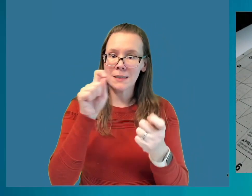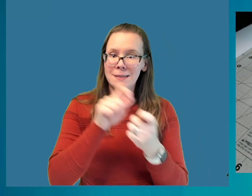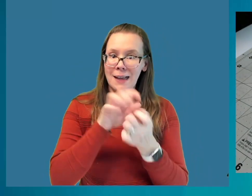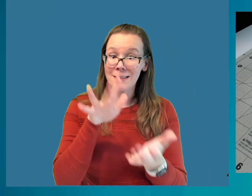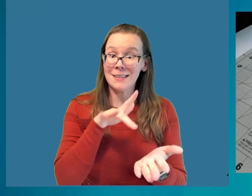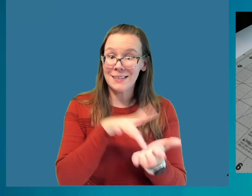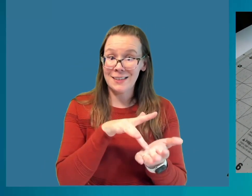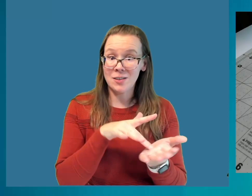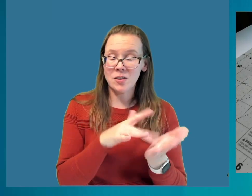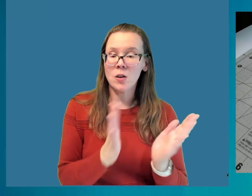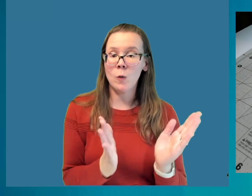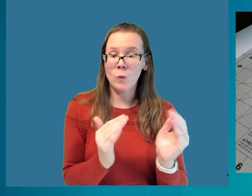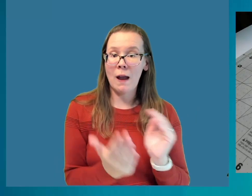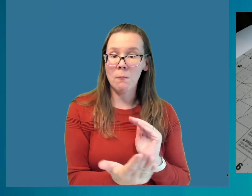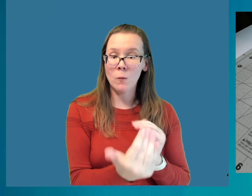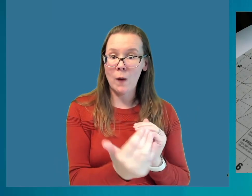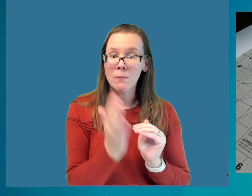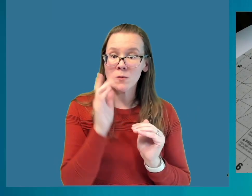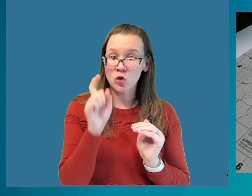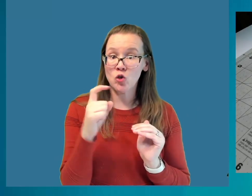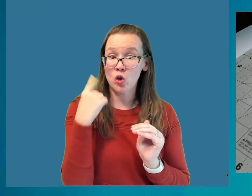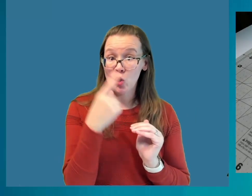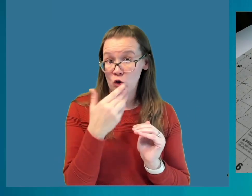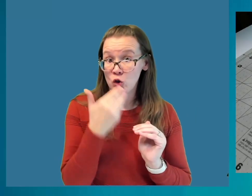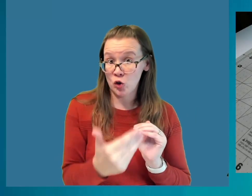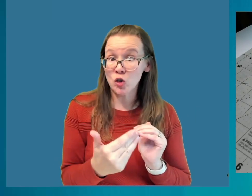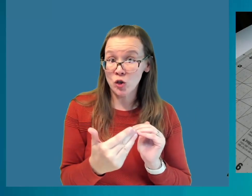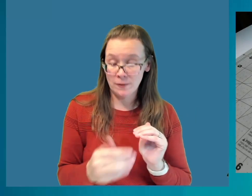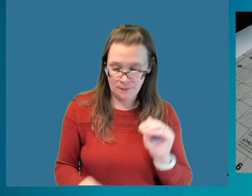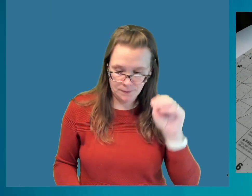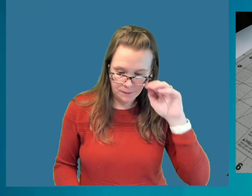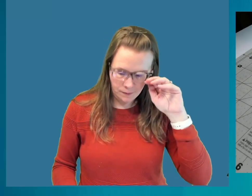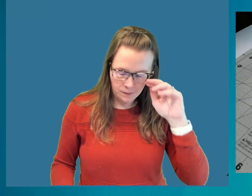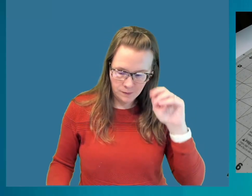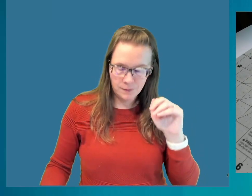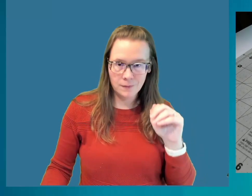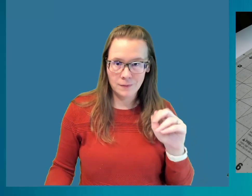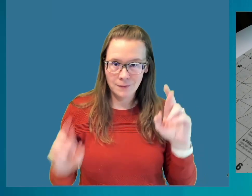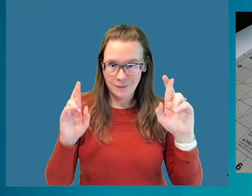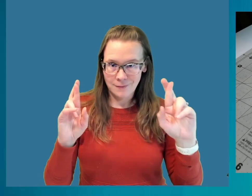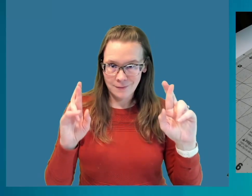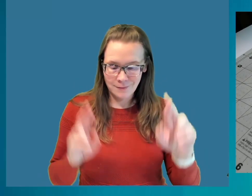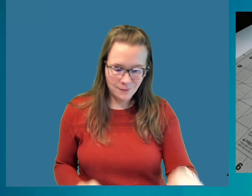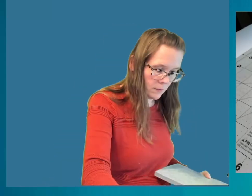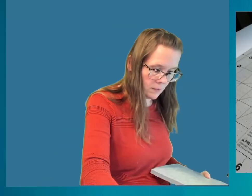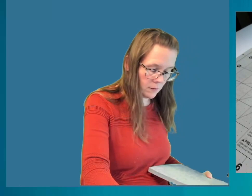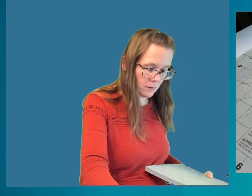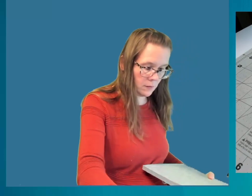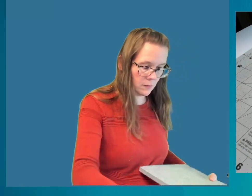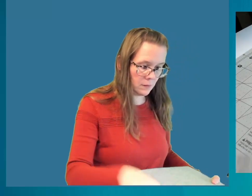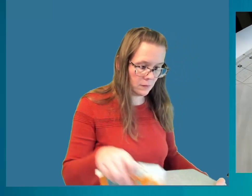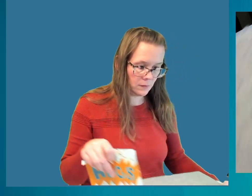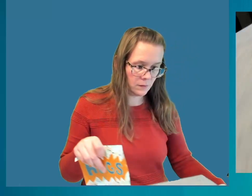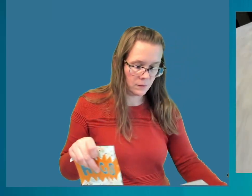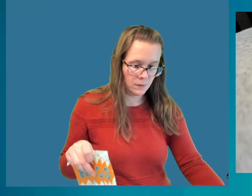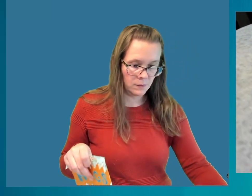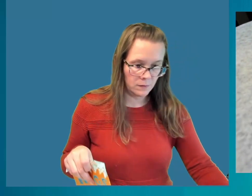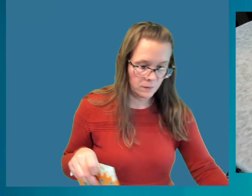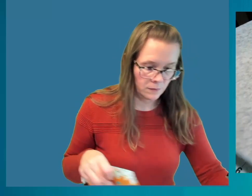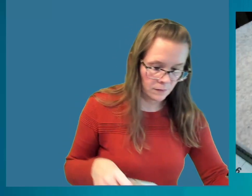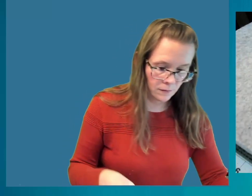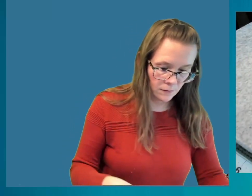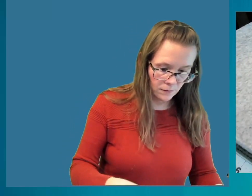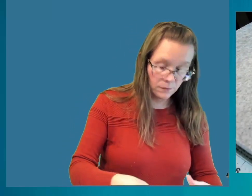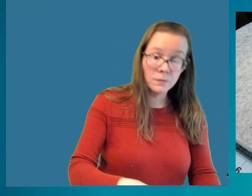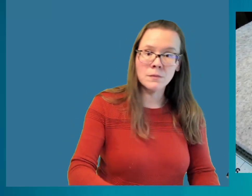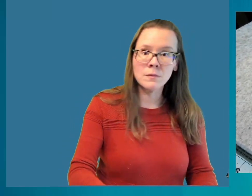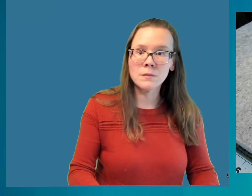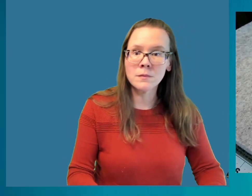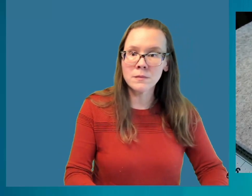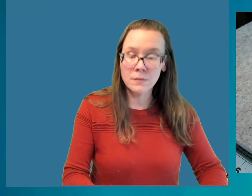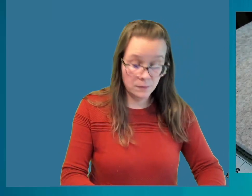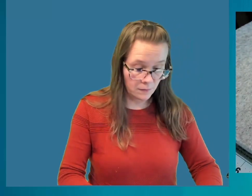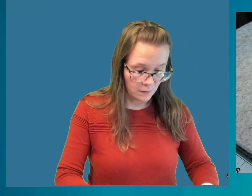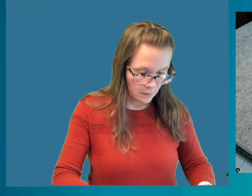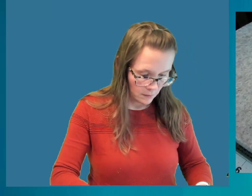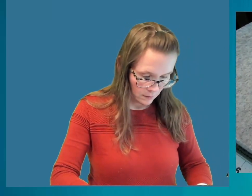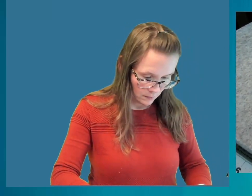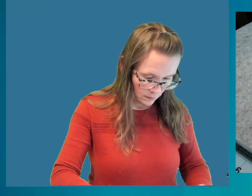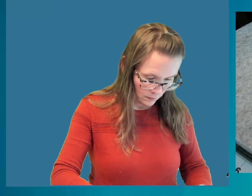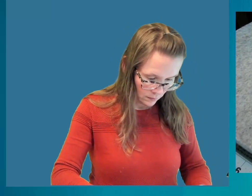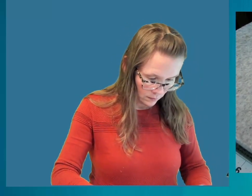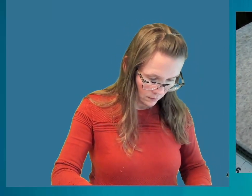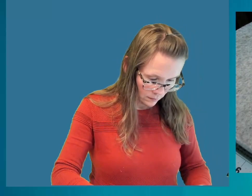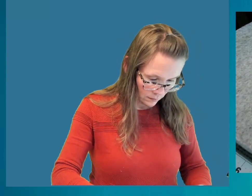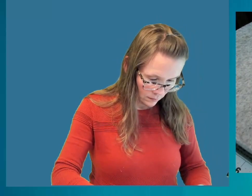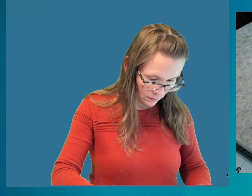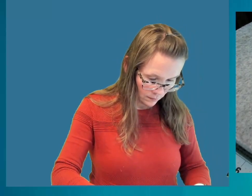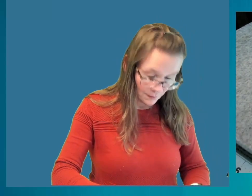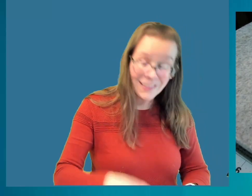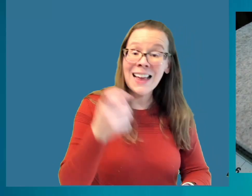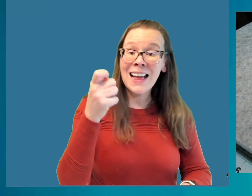centered if you've cut your fabric to be an inch larger than your Peltex. Wish me luck!